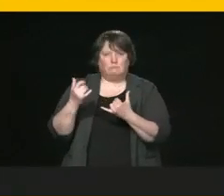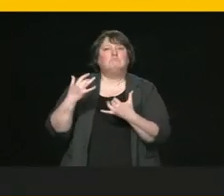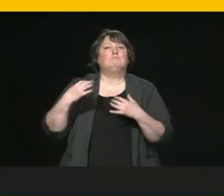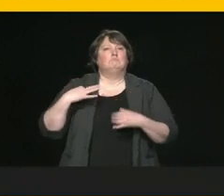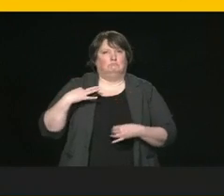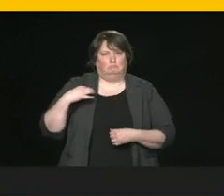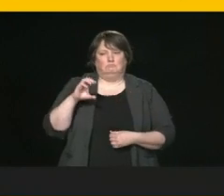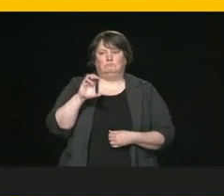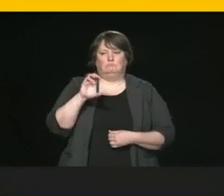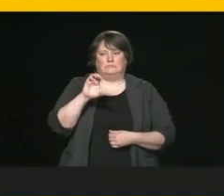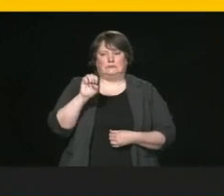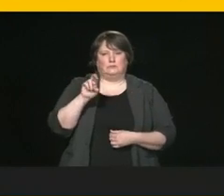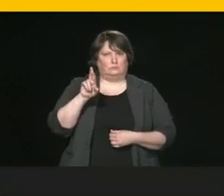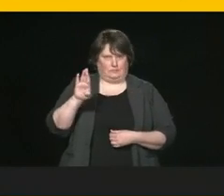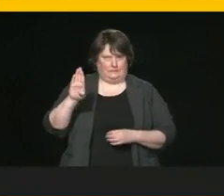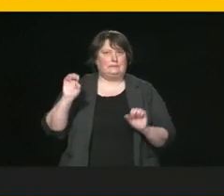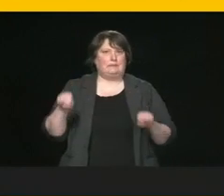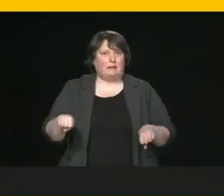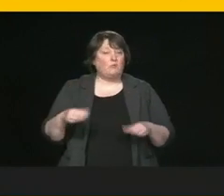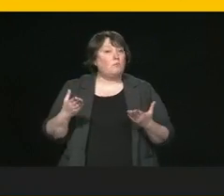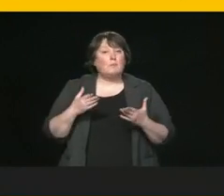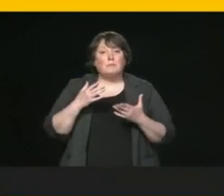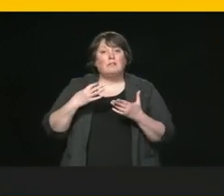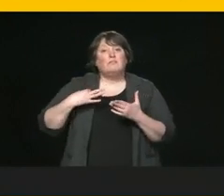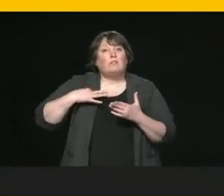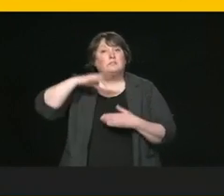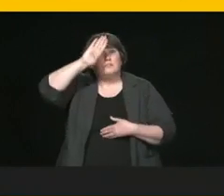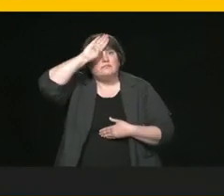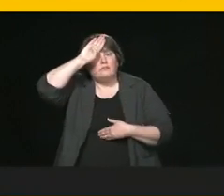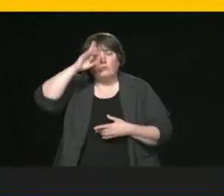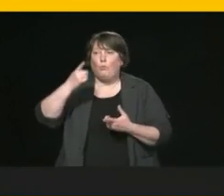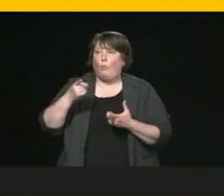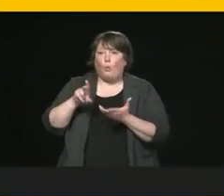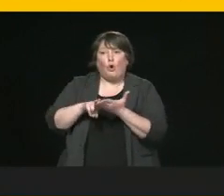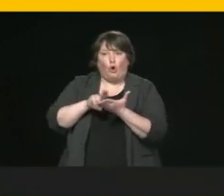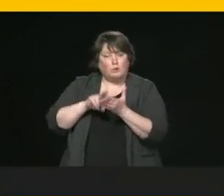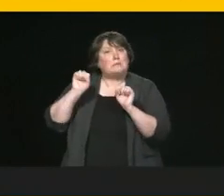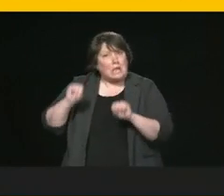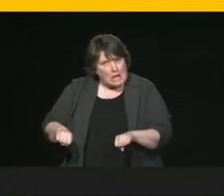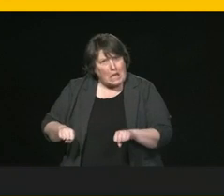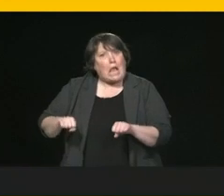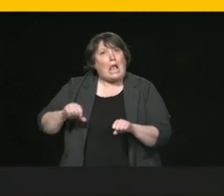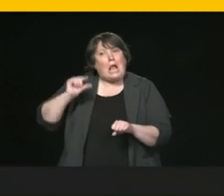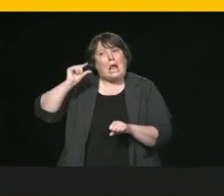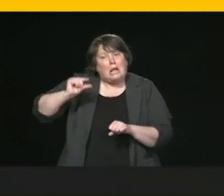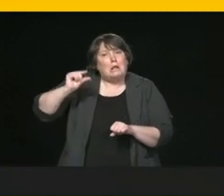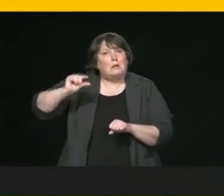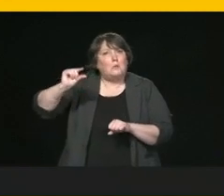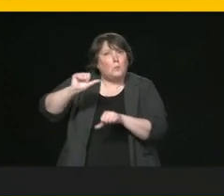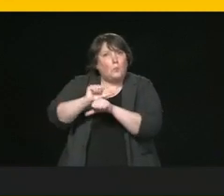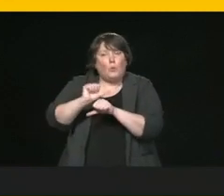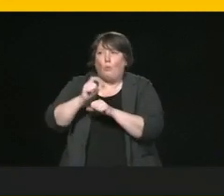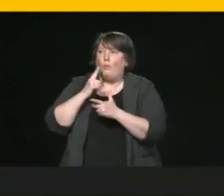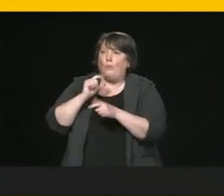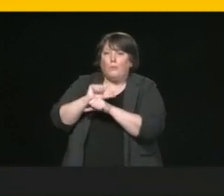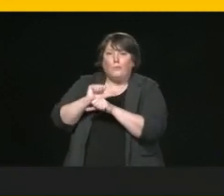PEOPLE WHOSE E.I. HAS RECENTLY RUN OUT. MAYBE YOU'RE A VOLUNTEER FIREFIGHTER OR A CONTRACTOR WHO